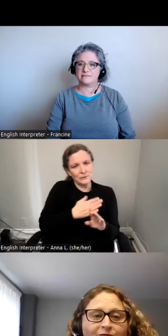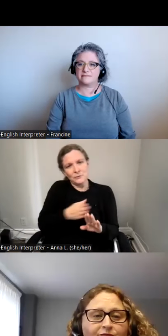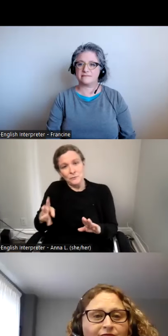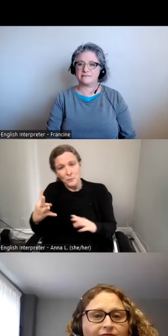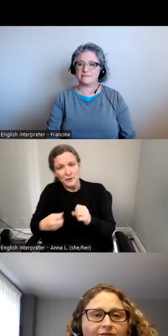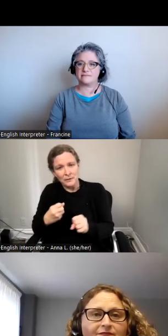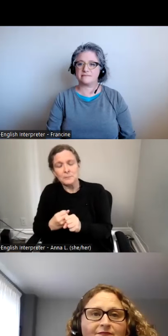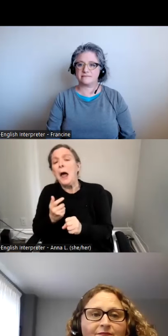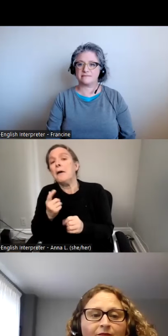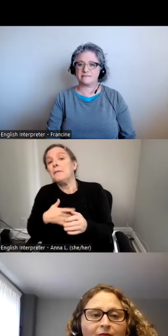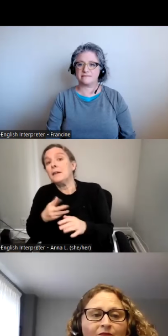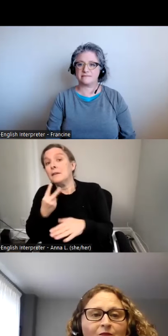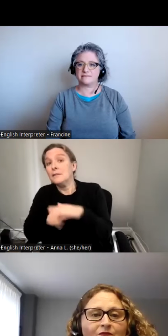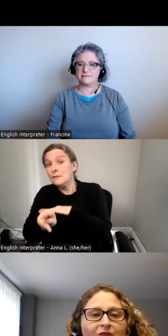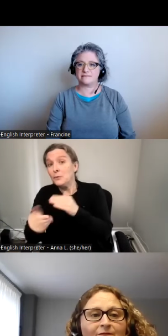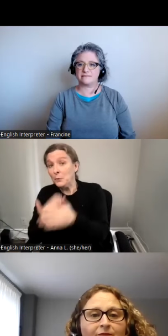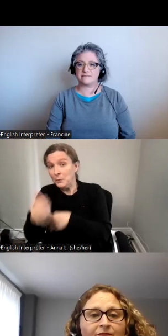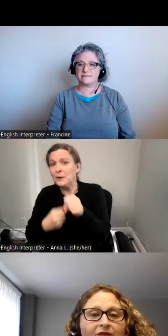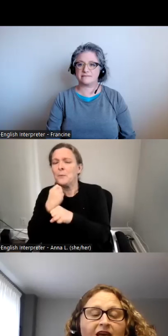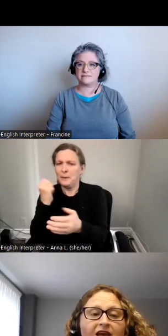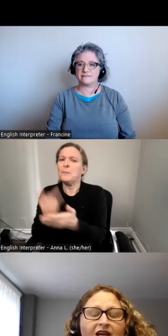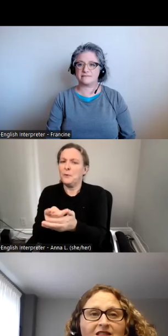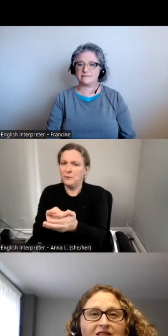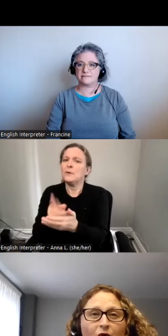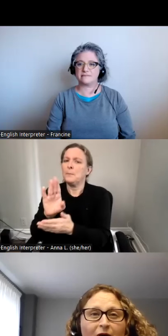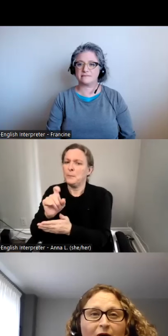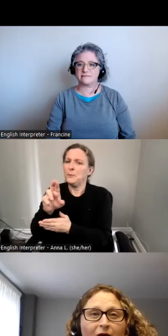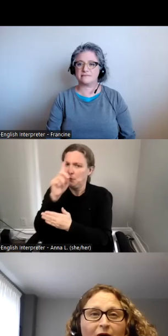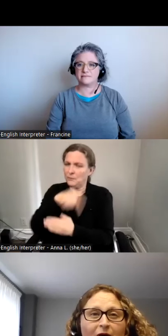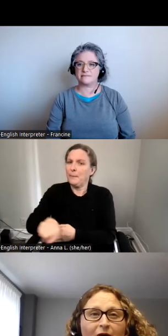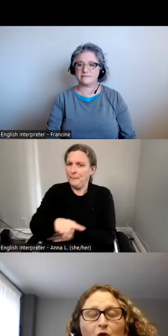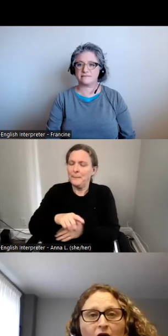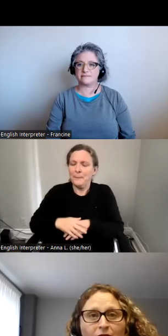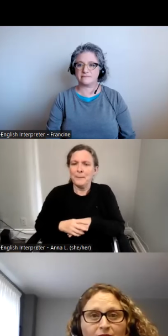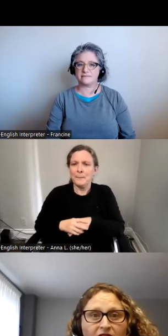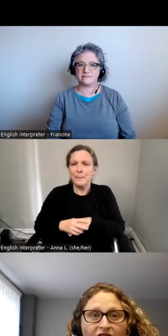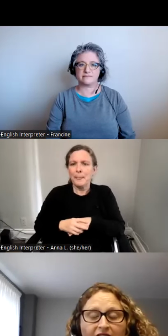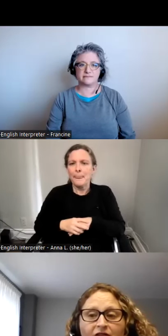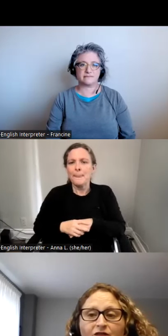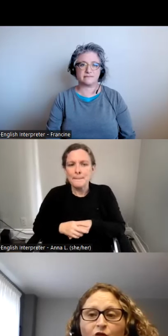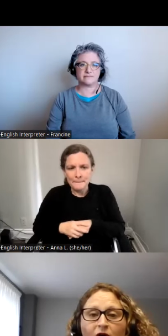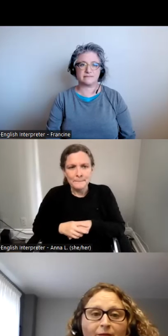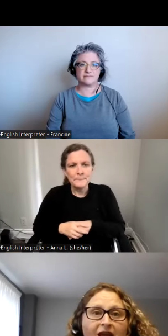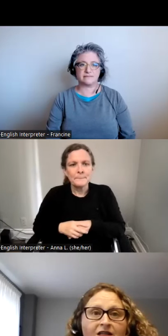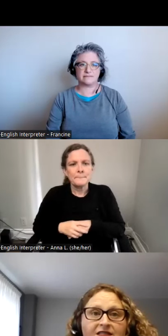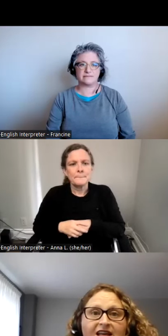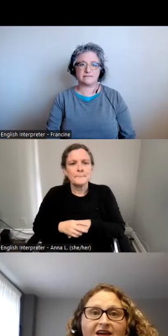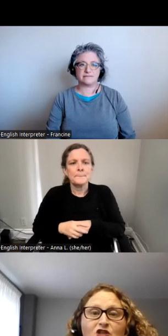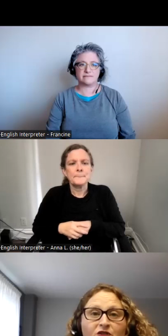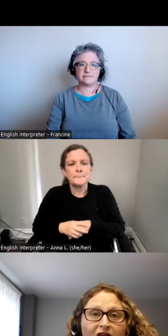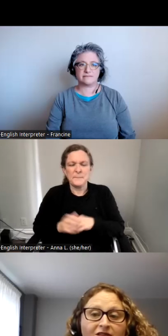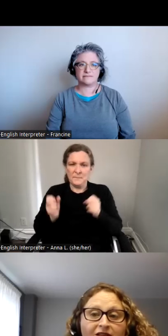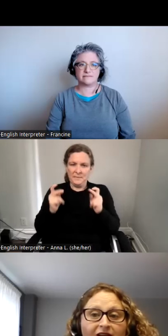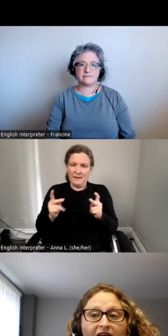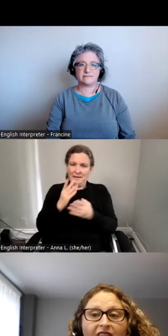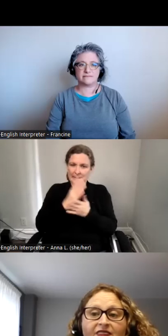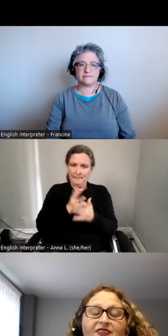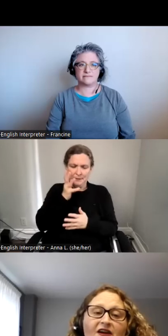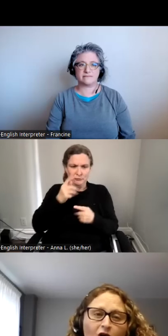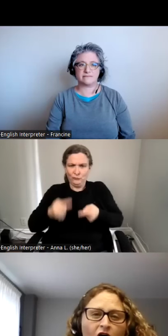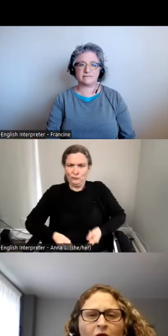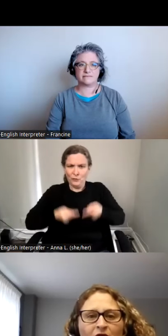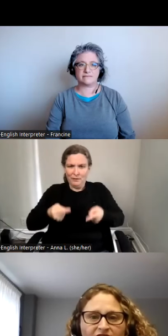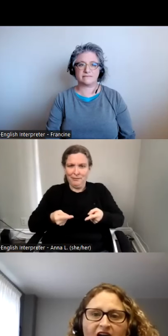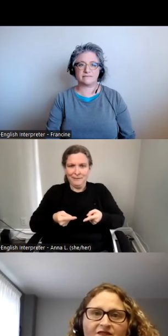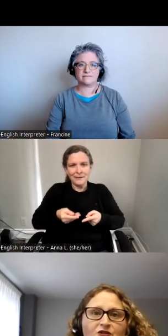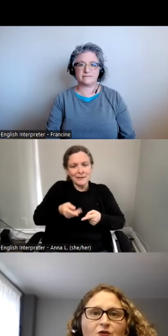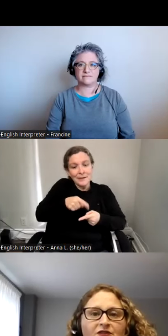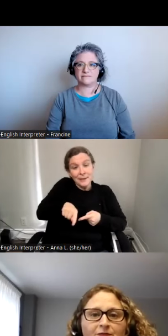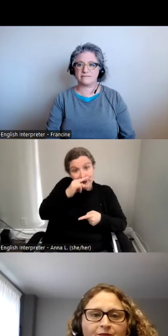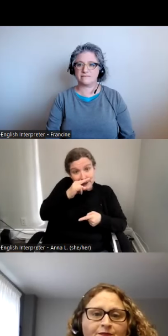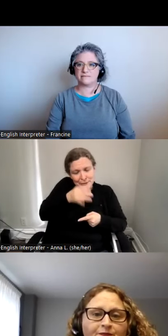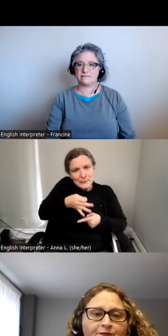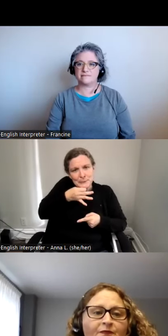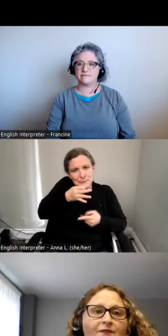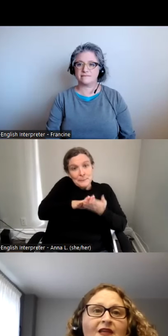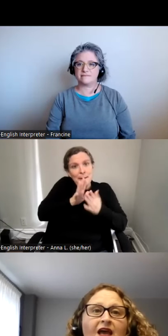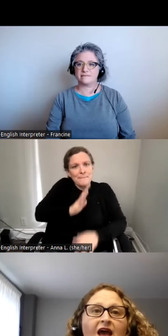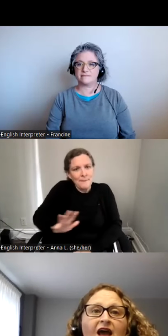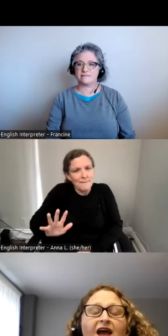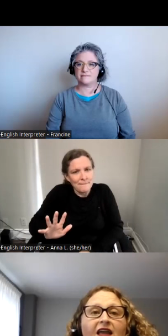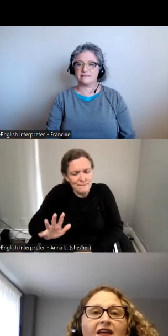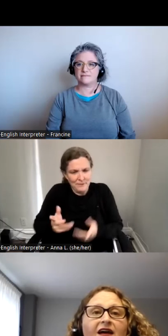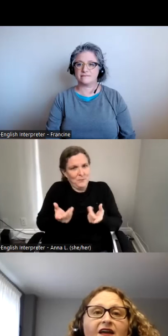But will likely come in the New Year next slide, please